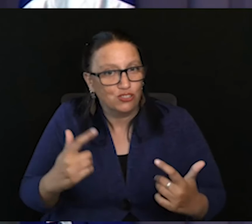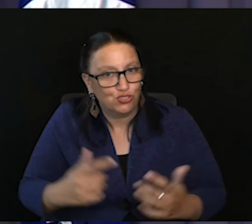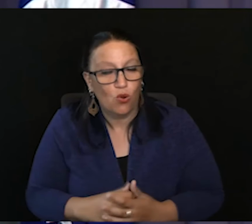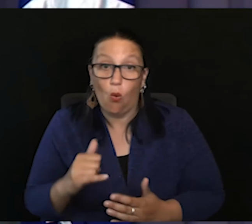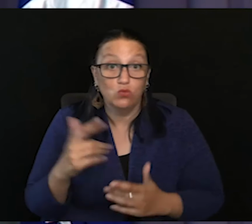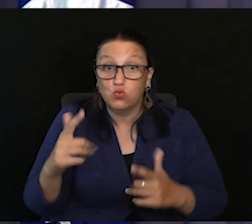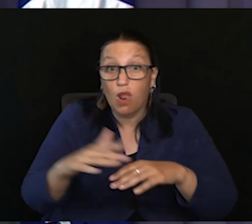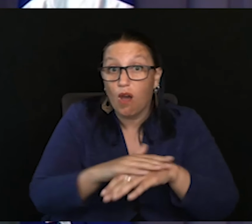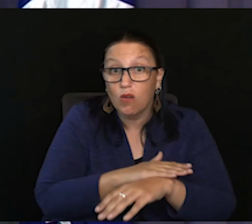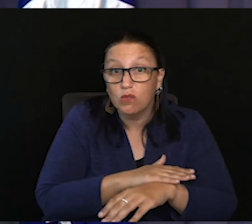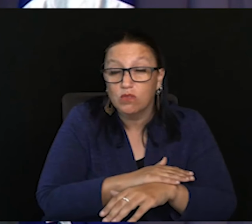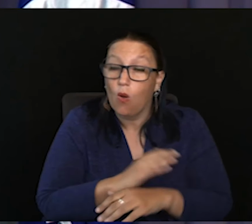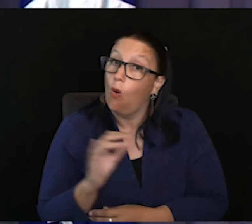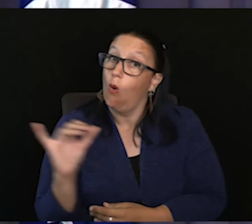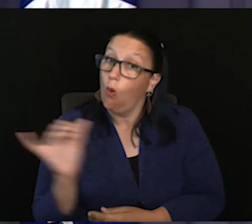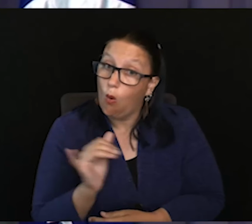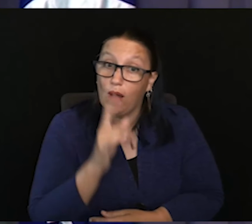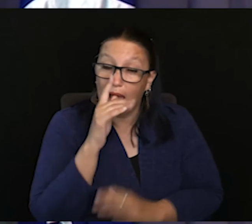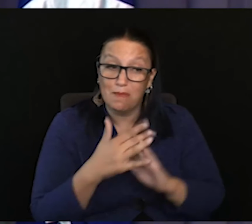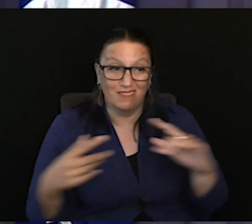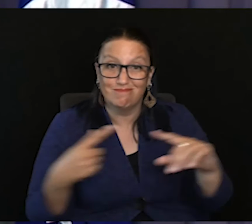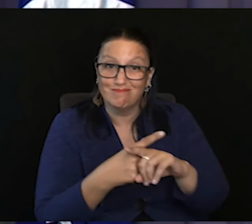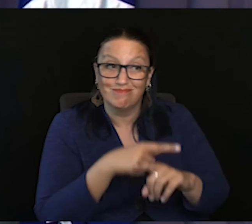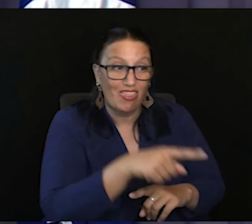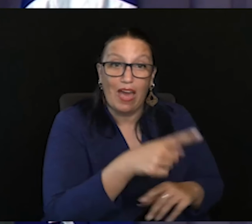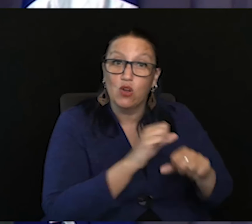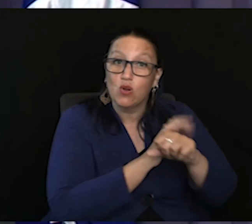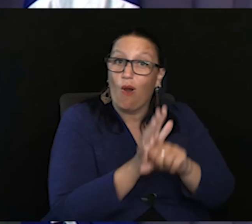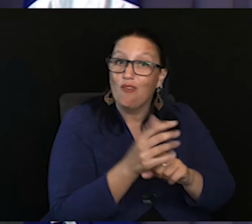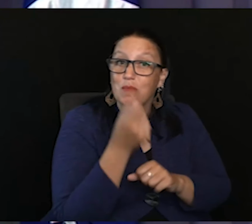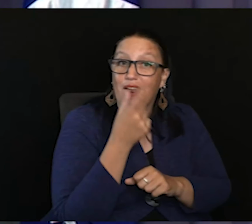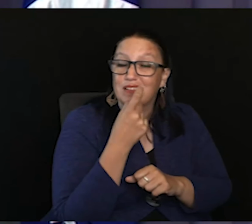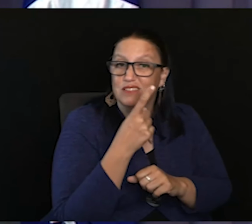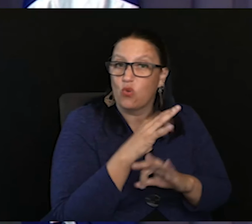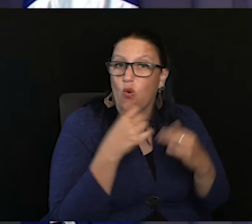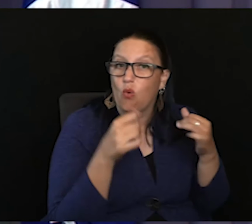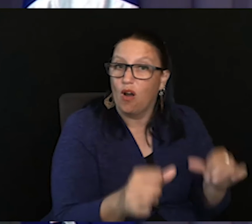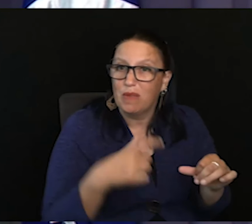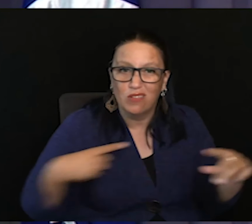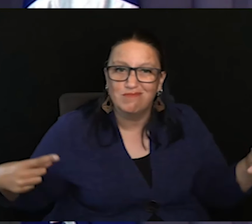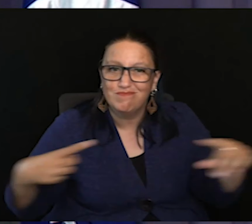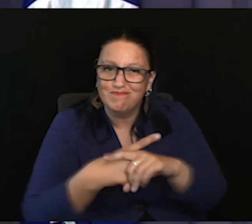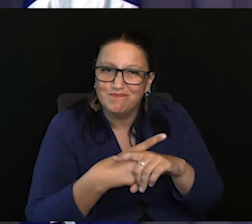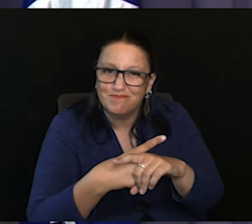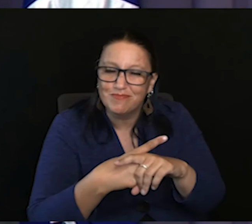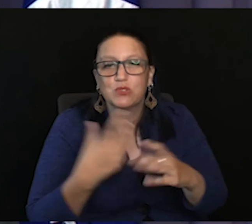So these drugs will require knowledge of the other medicines that an individual is on.